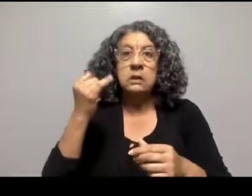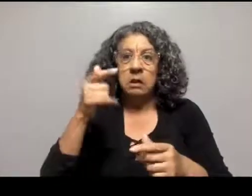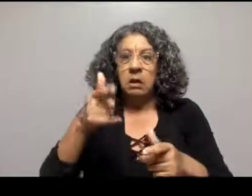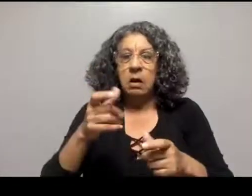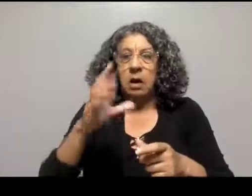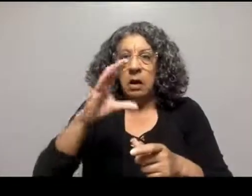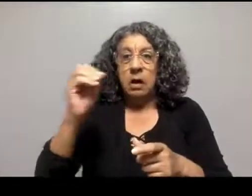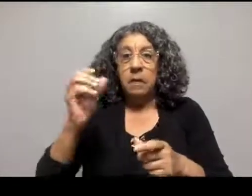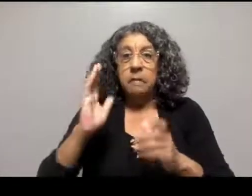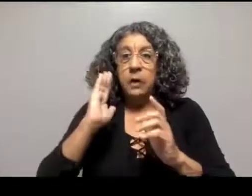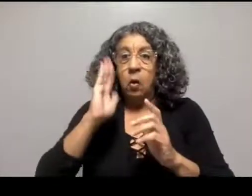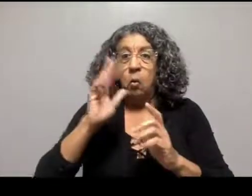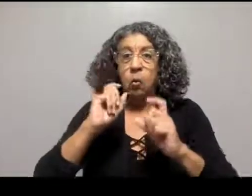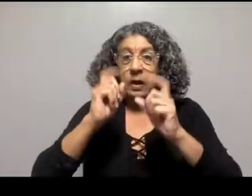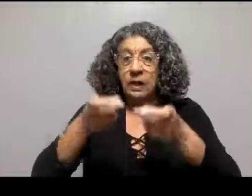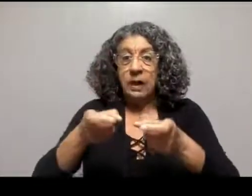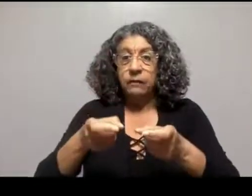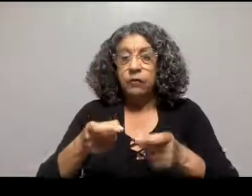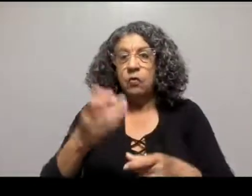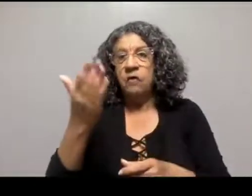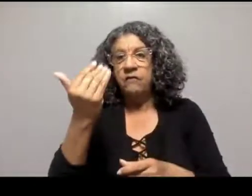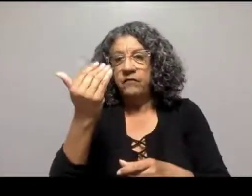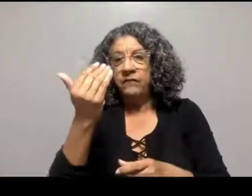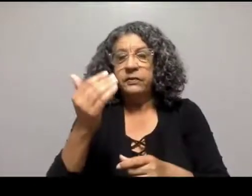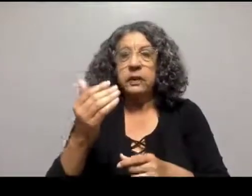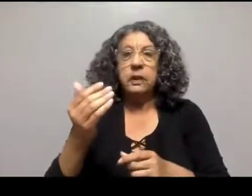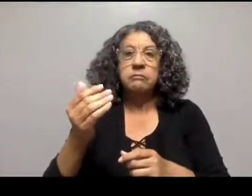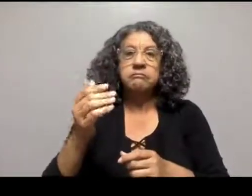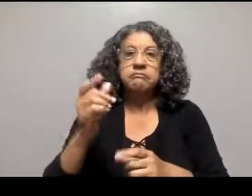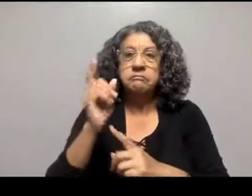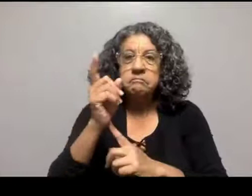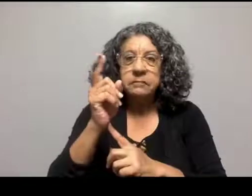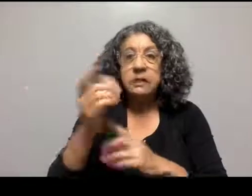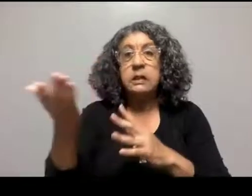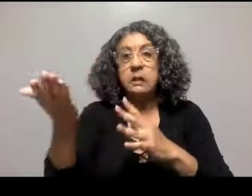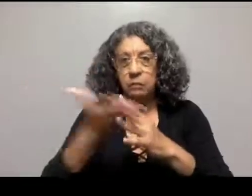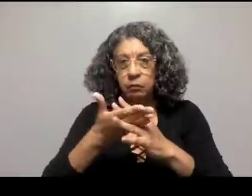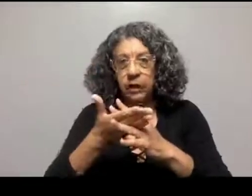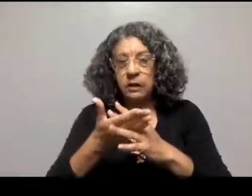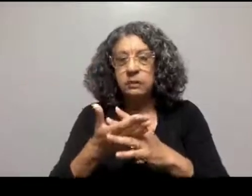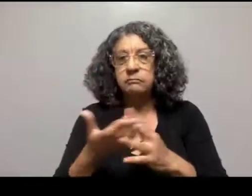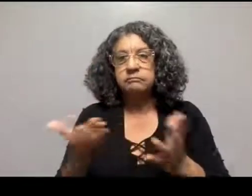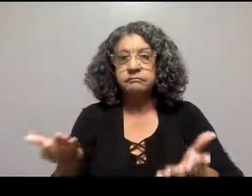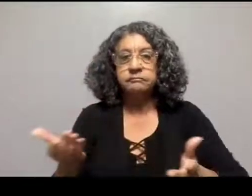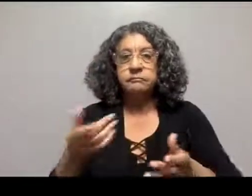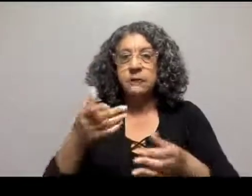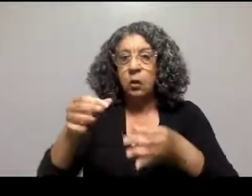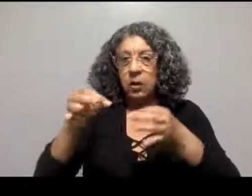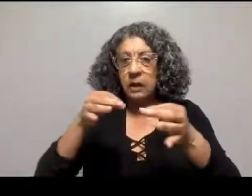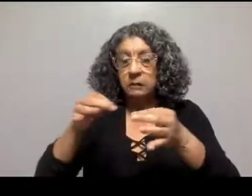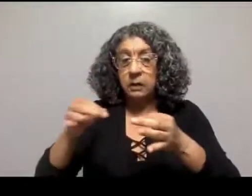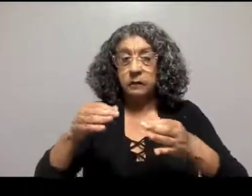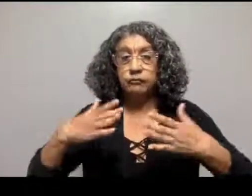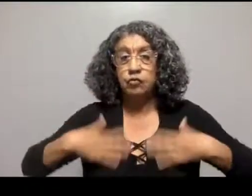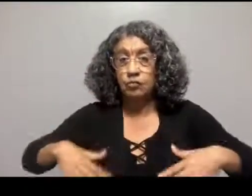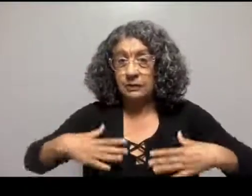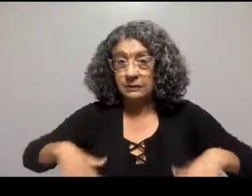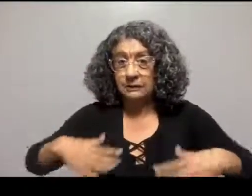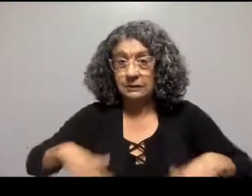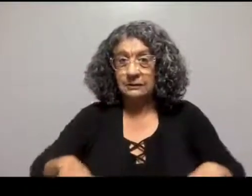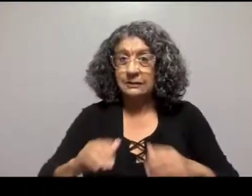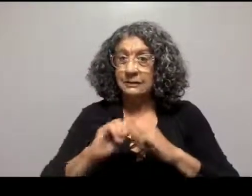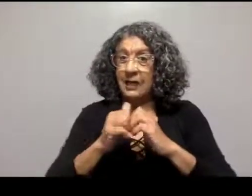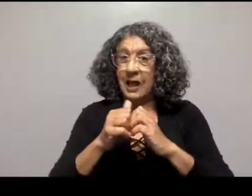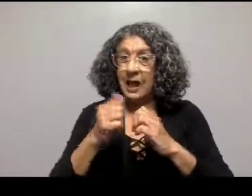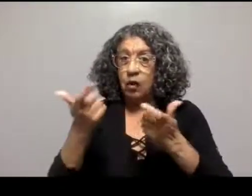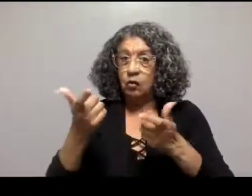And then also breaks the company will give you 15-minute breaks, that will explain the dress code too.